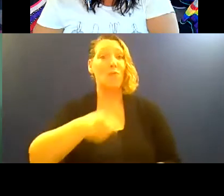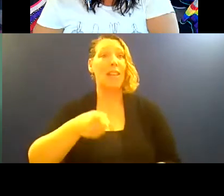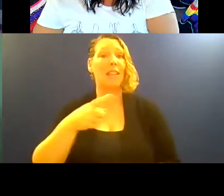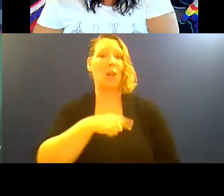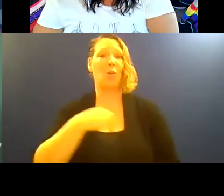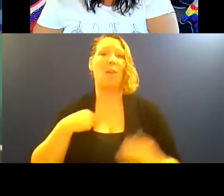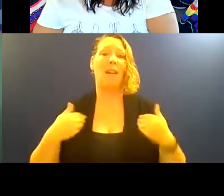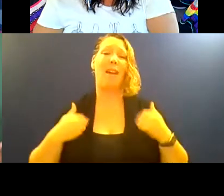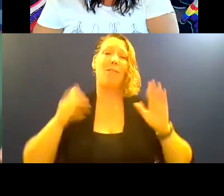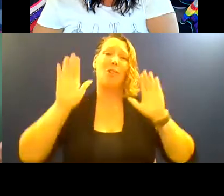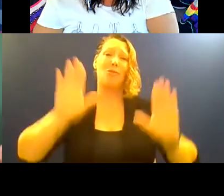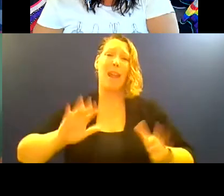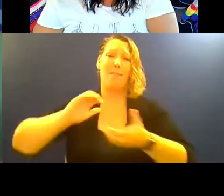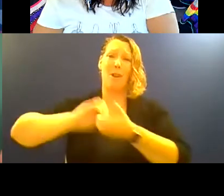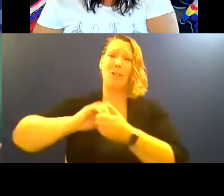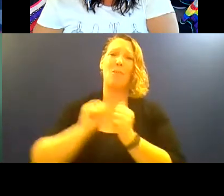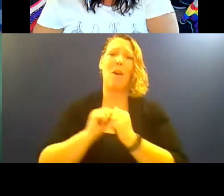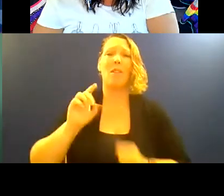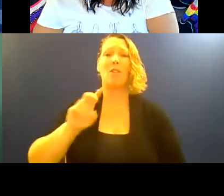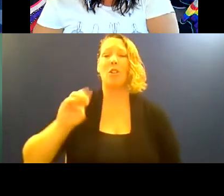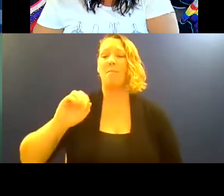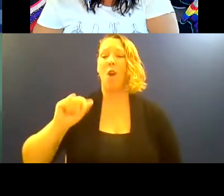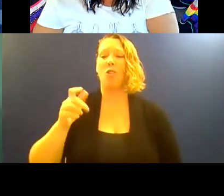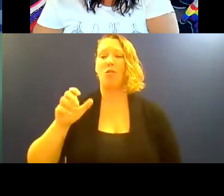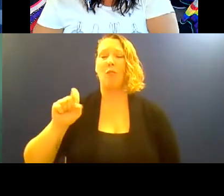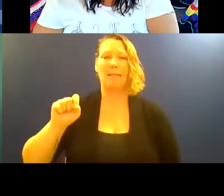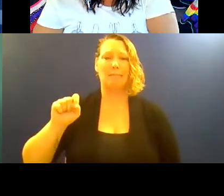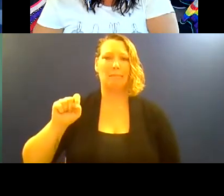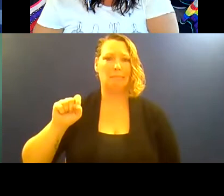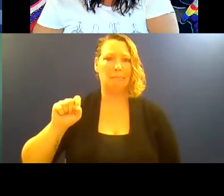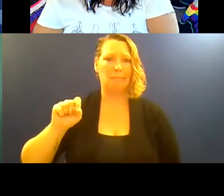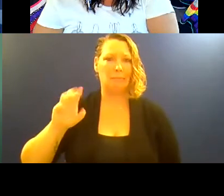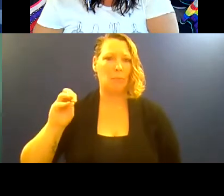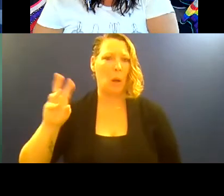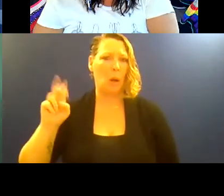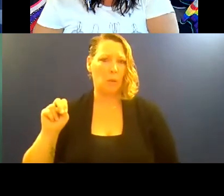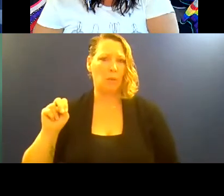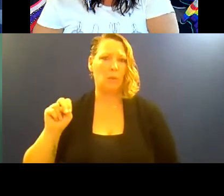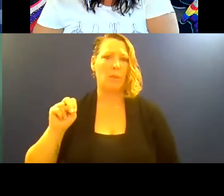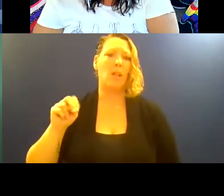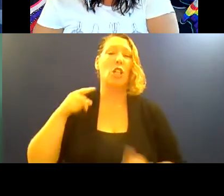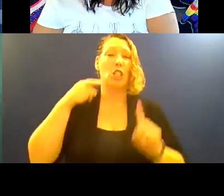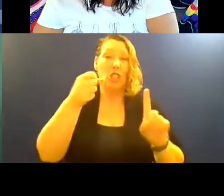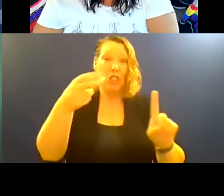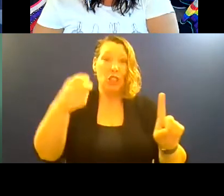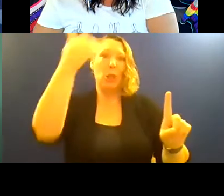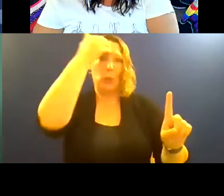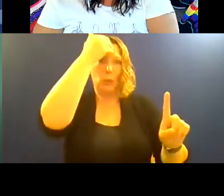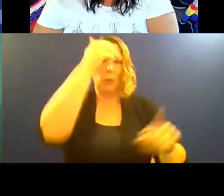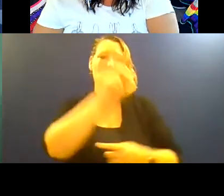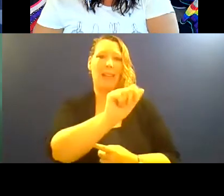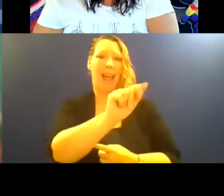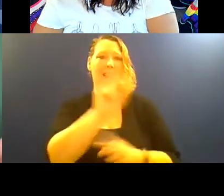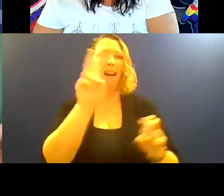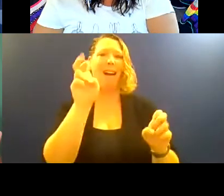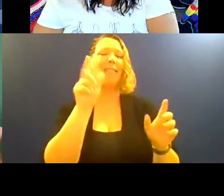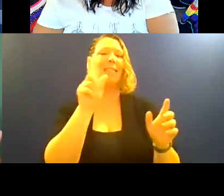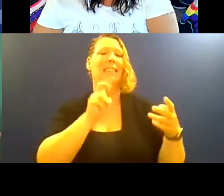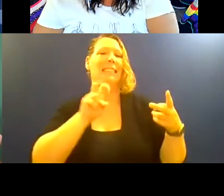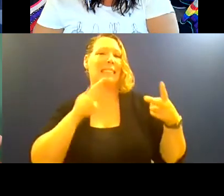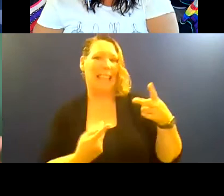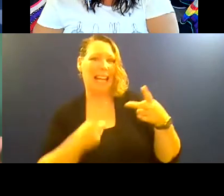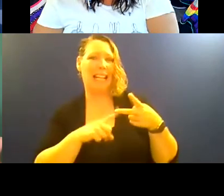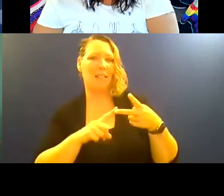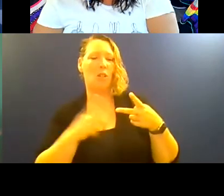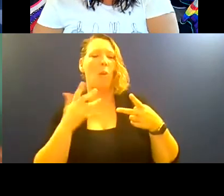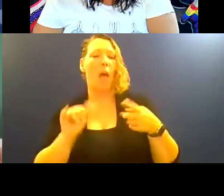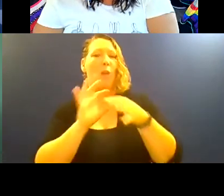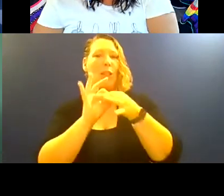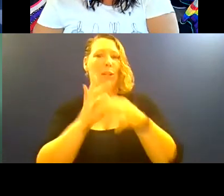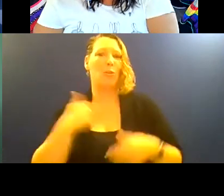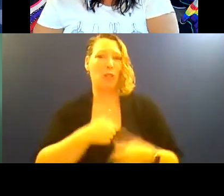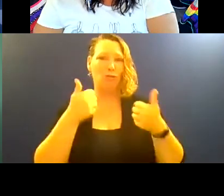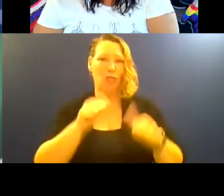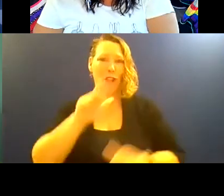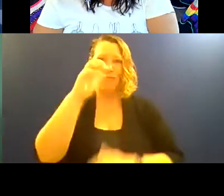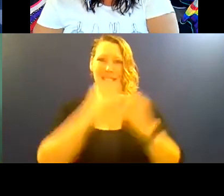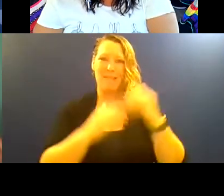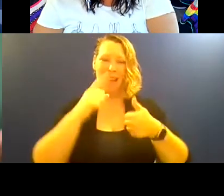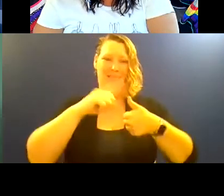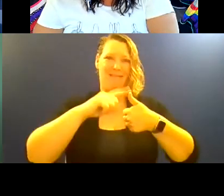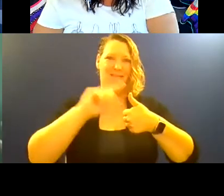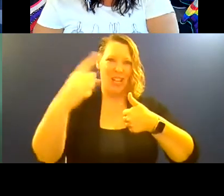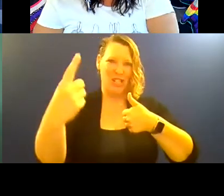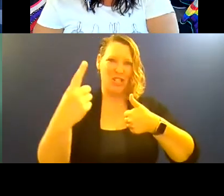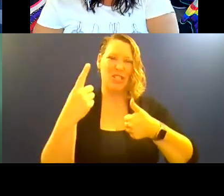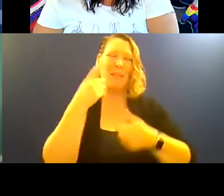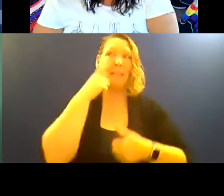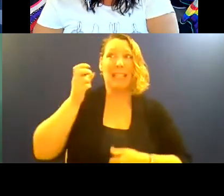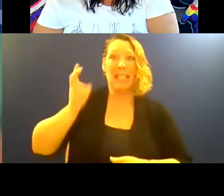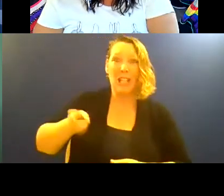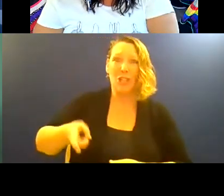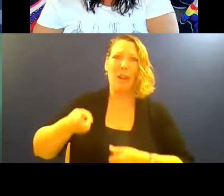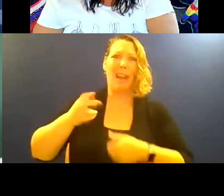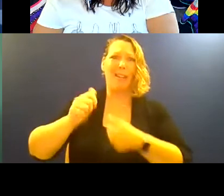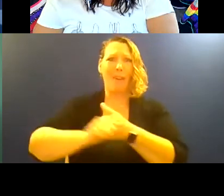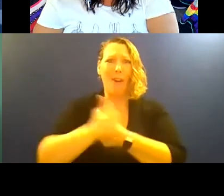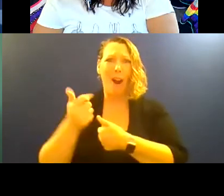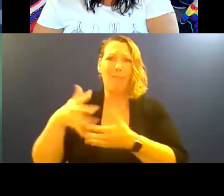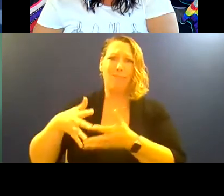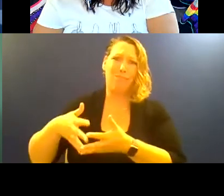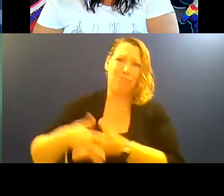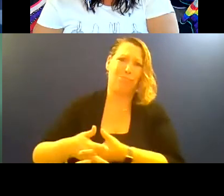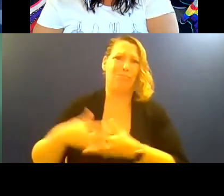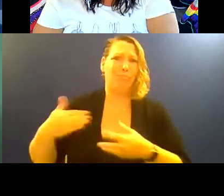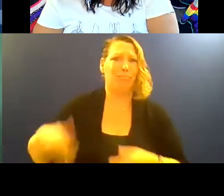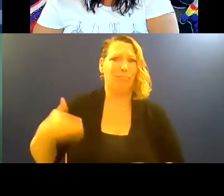know, we had a really great partnership with Dr. Margaret Braun over at the state where she also knew that the data itself was secondary to the relationships that we were trying to rebuild because of like, the history of harm and how deep seated that was.